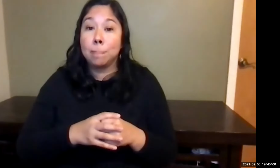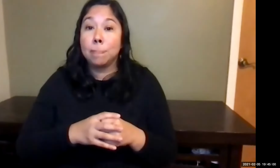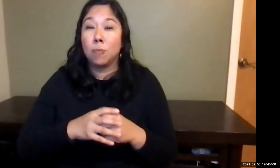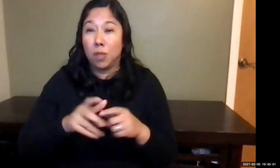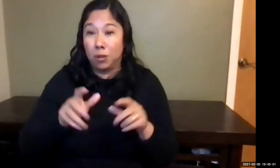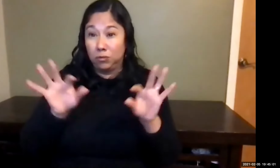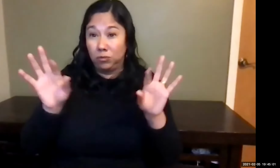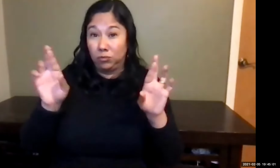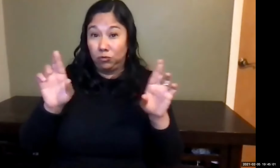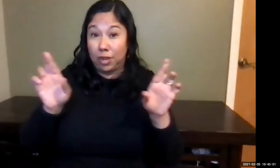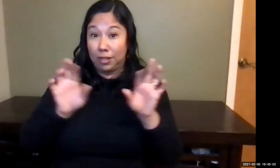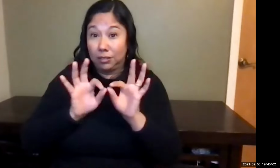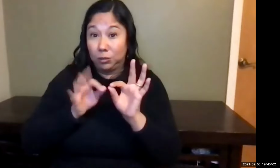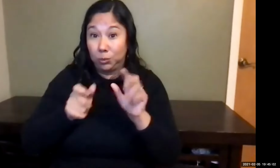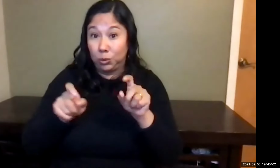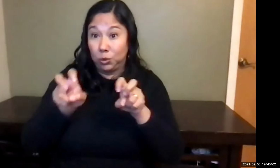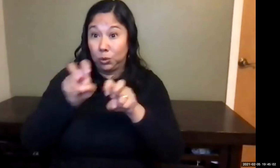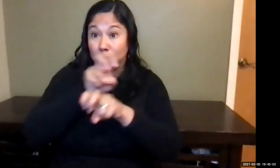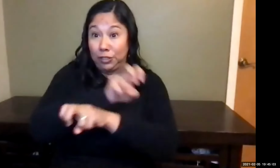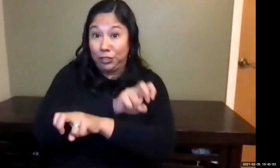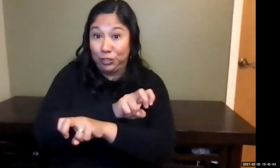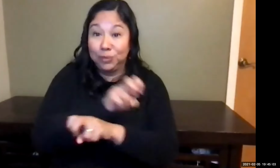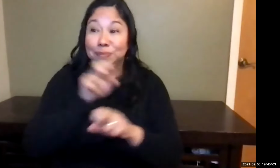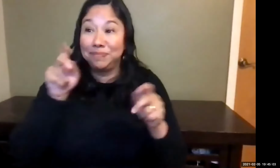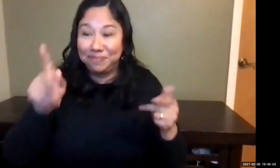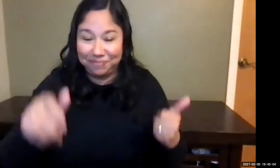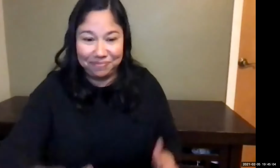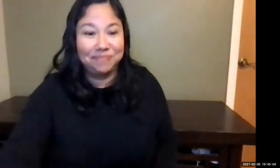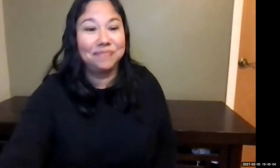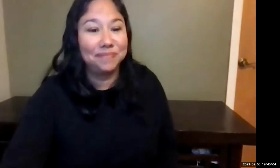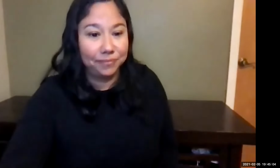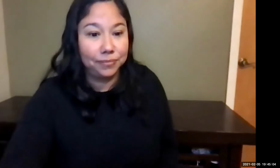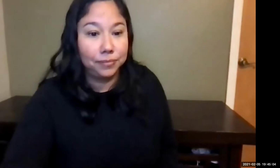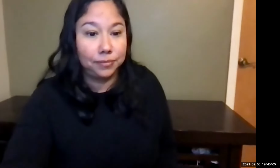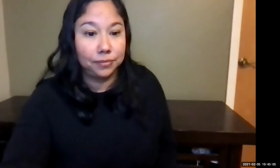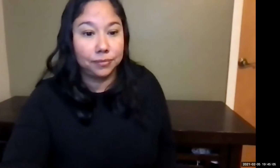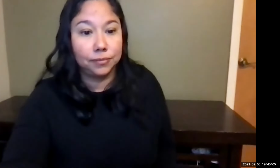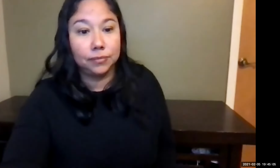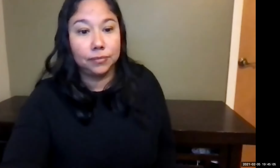Currently there are trials going on for kind of more of the teenager ages, and there are